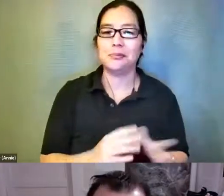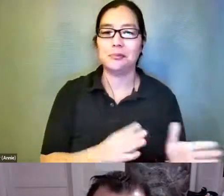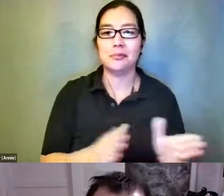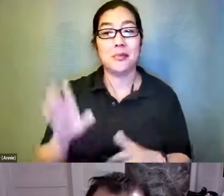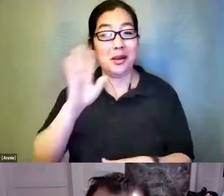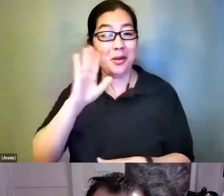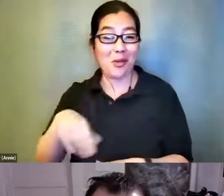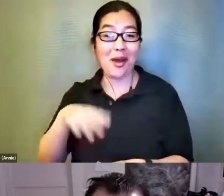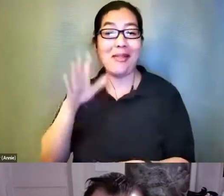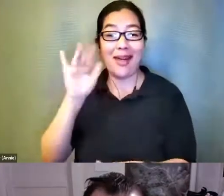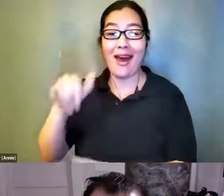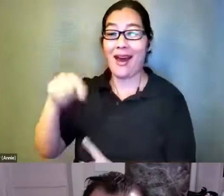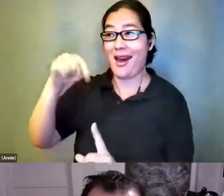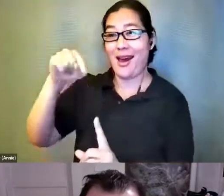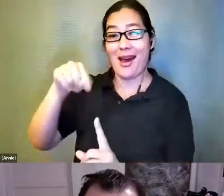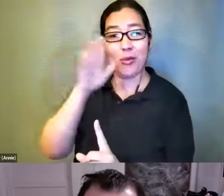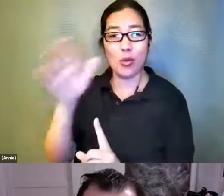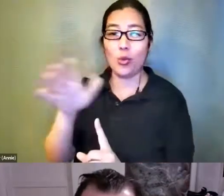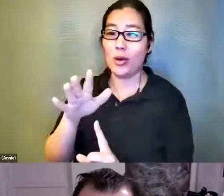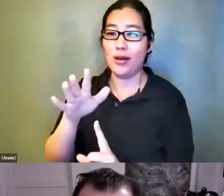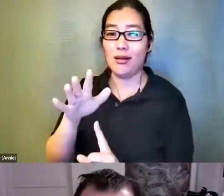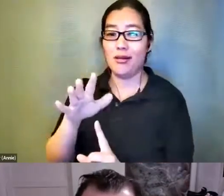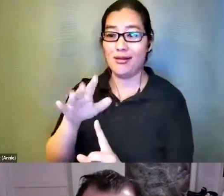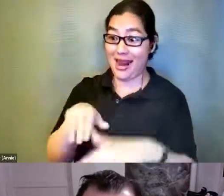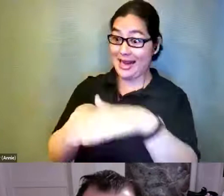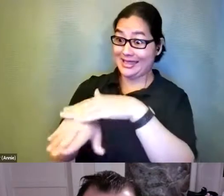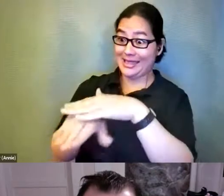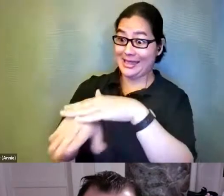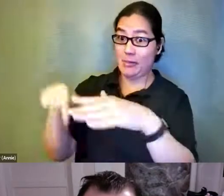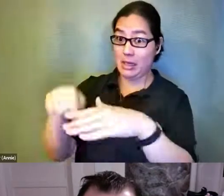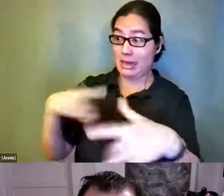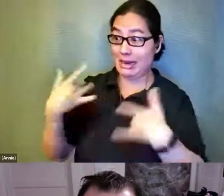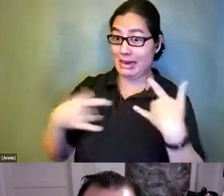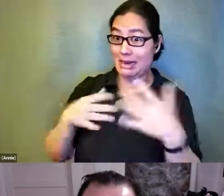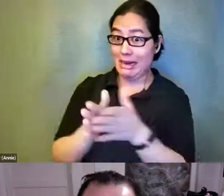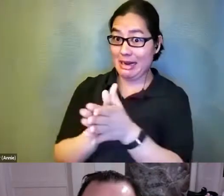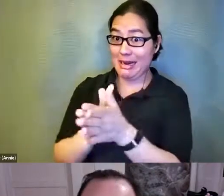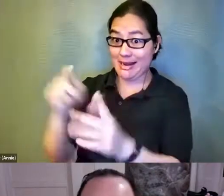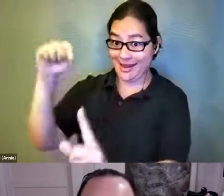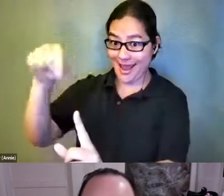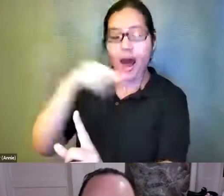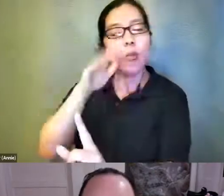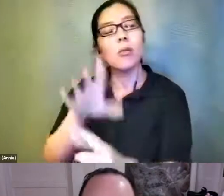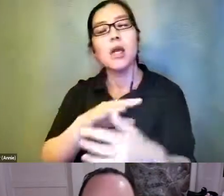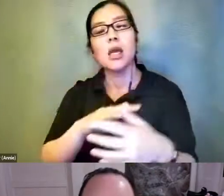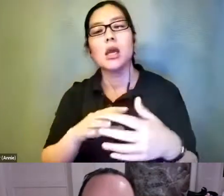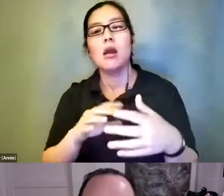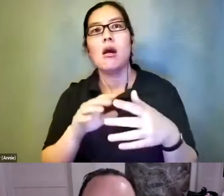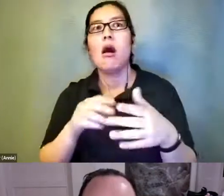be woven through our conversations today. We are looking forward to learning and very grateful to